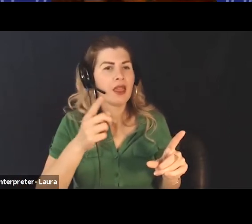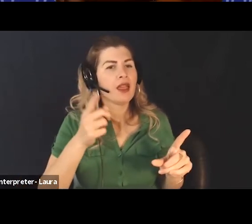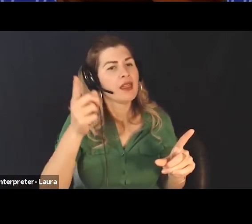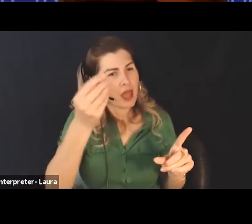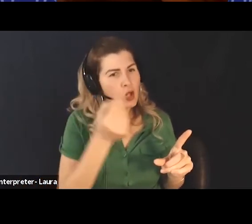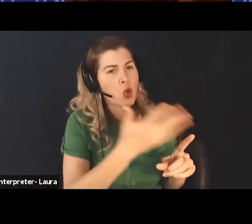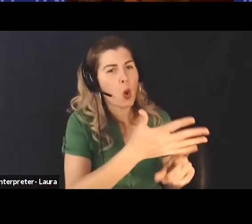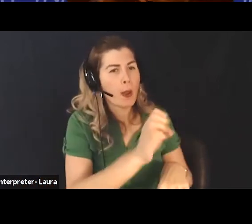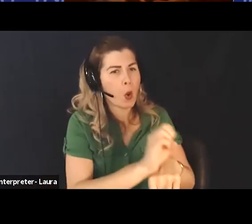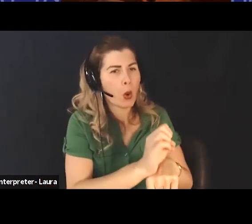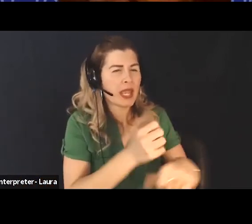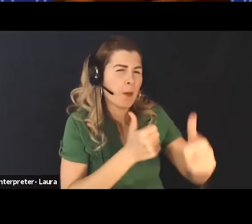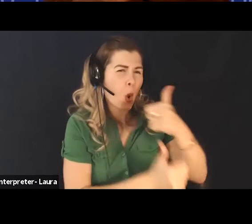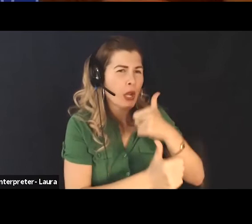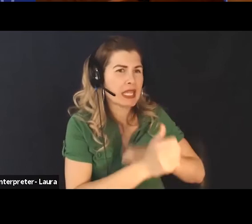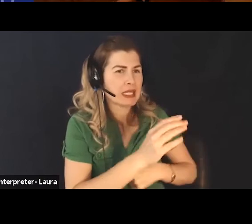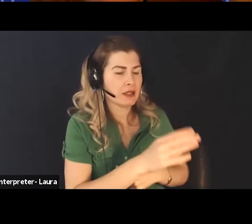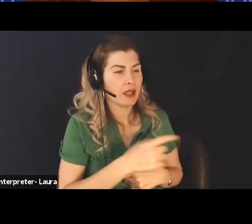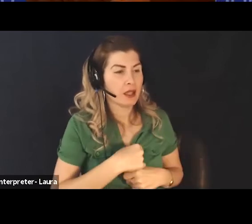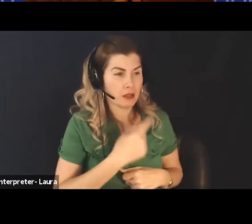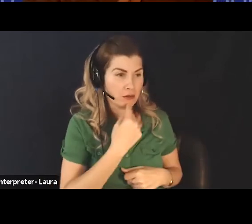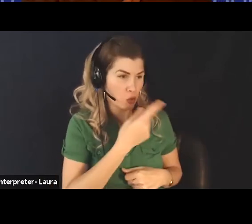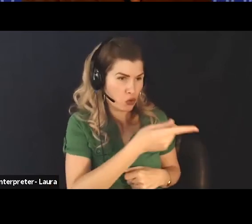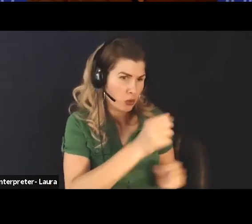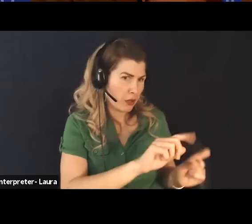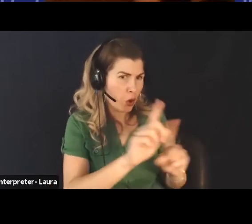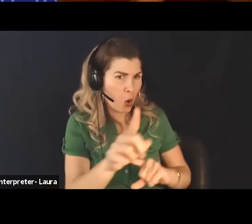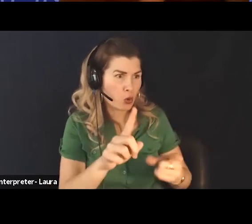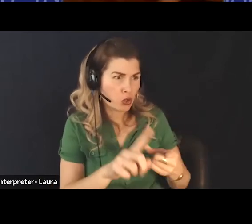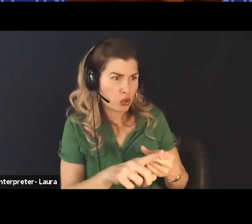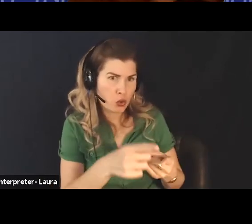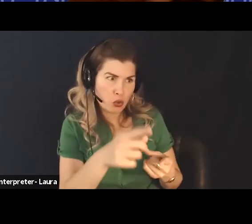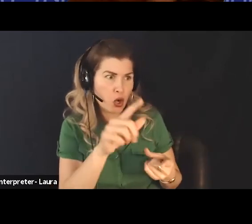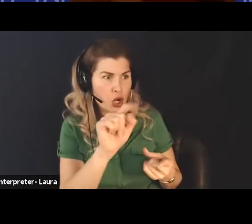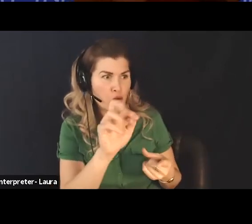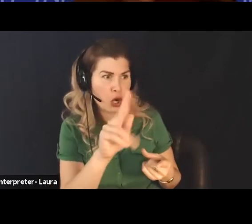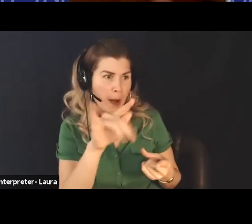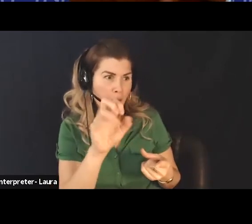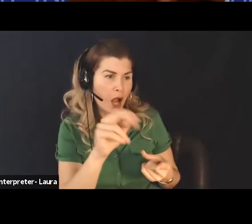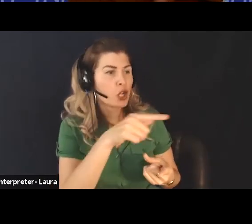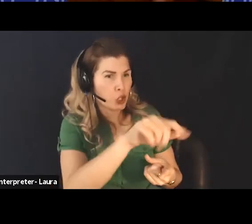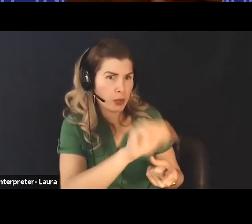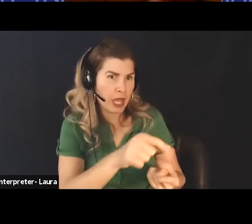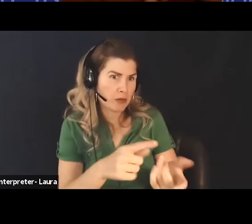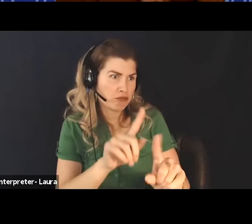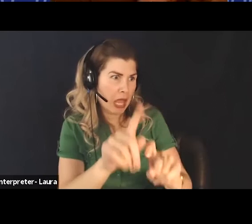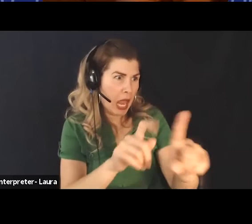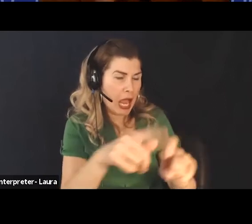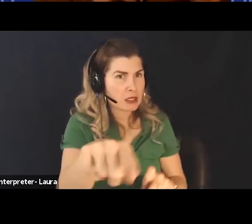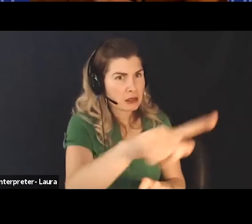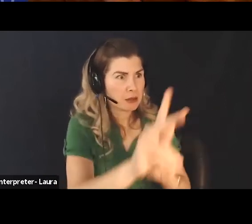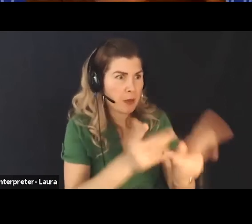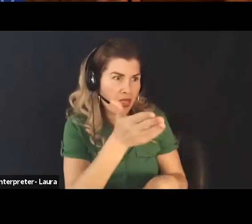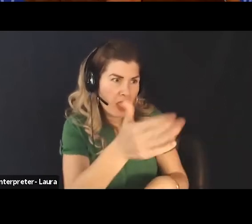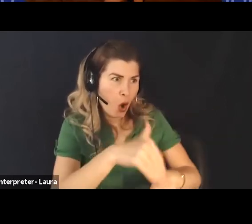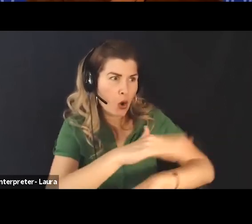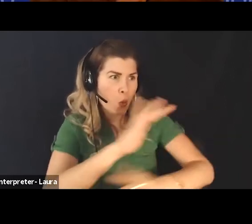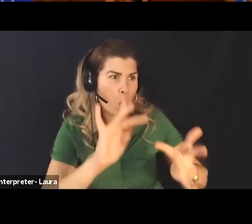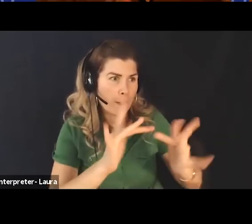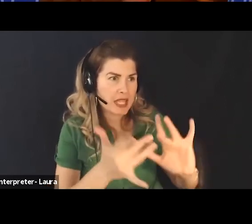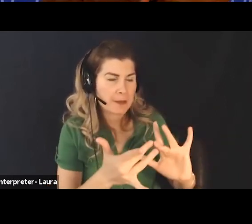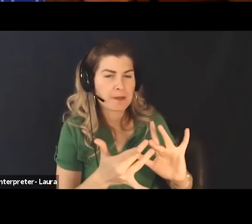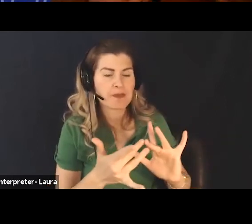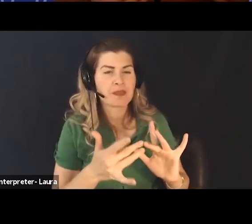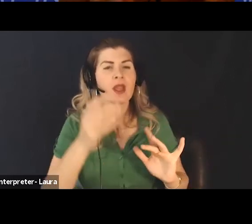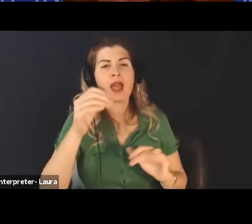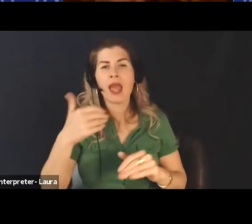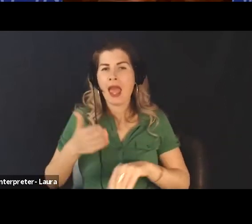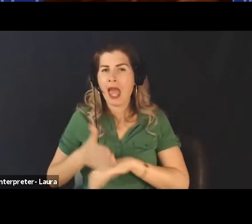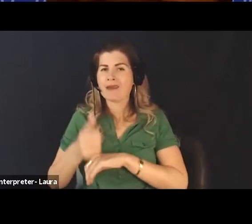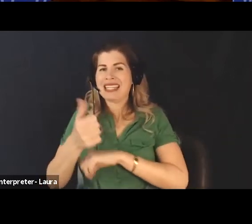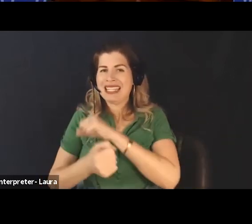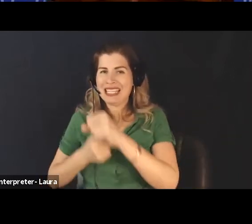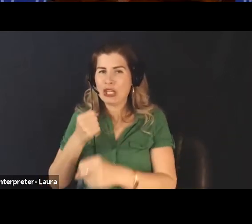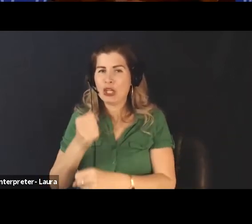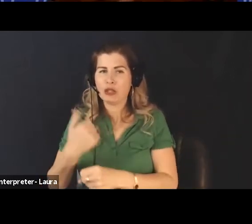issues to them as a company about the platform, Amazon would actually tell them to go to forums like to a Coptic on and just talk to workers there and kind of deal with it themselves so you know after 10 years of running this platform and then finding